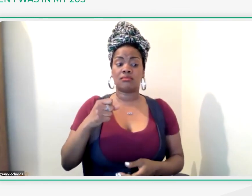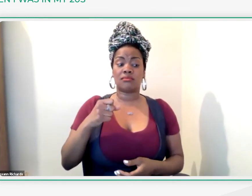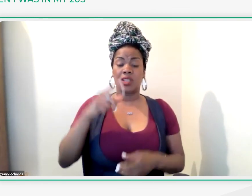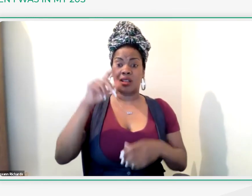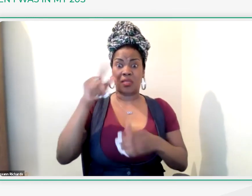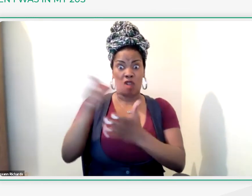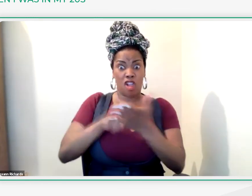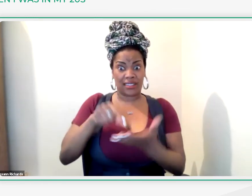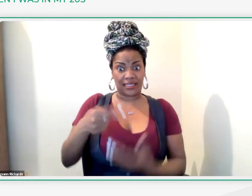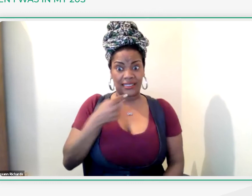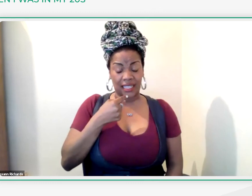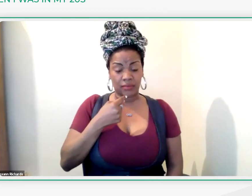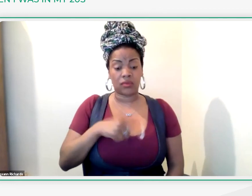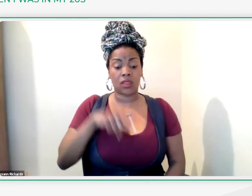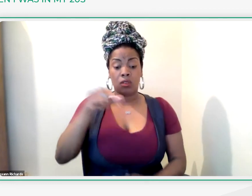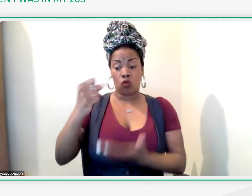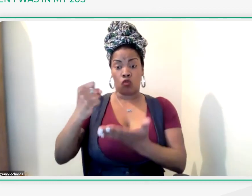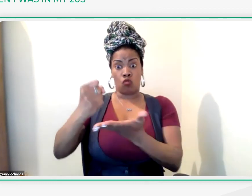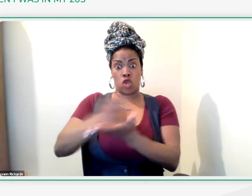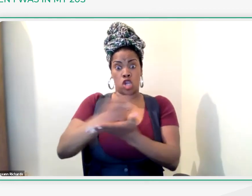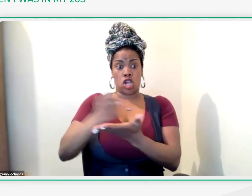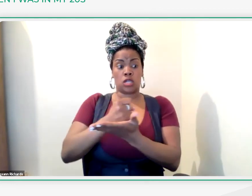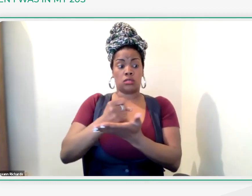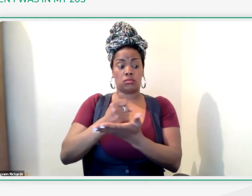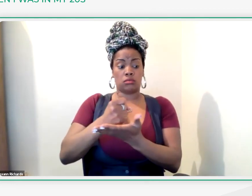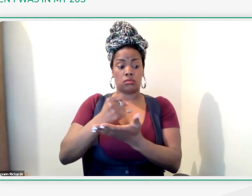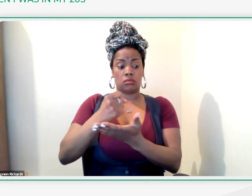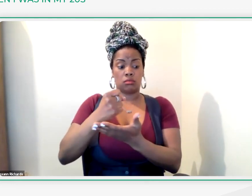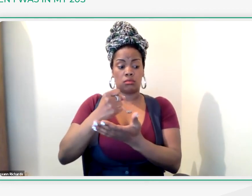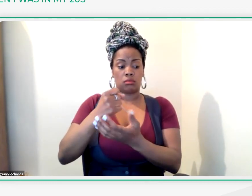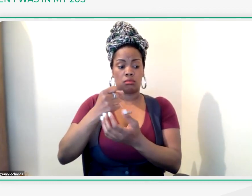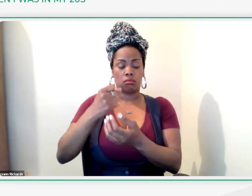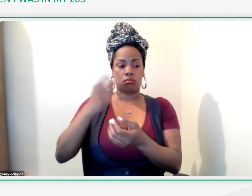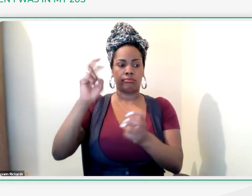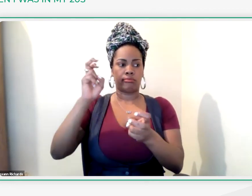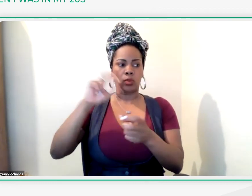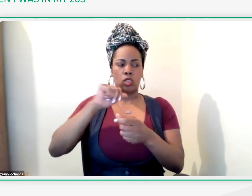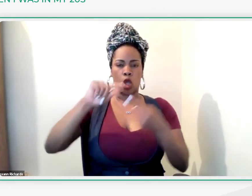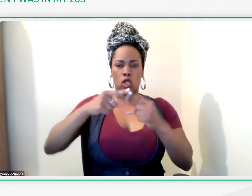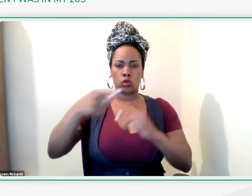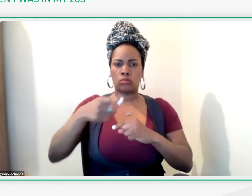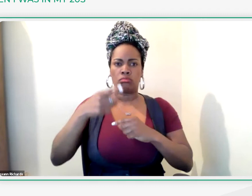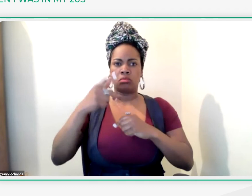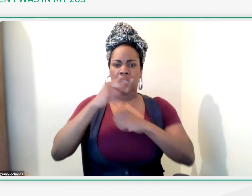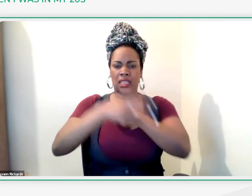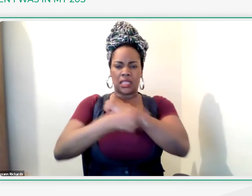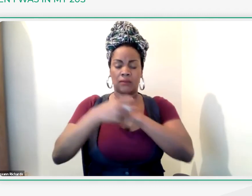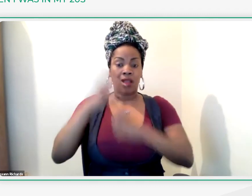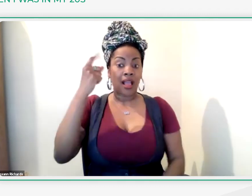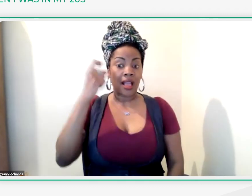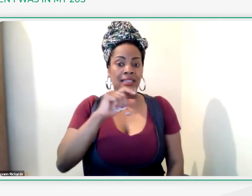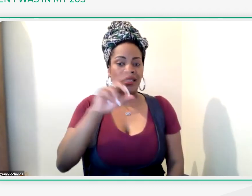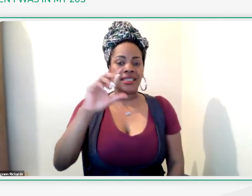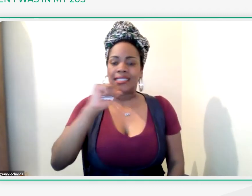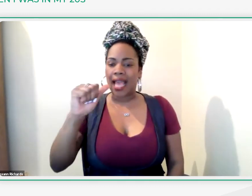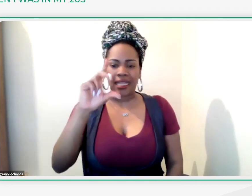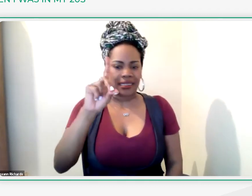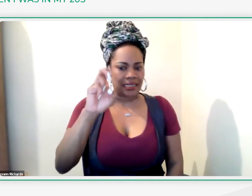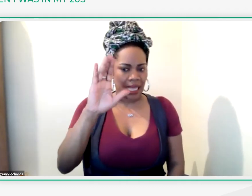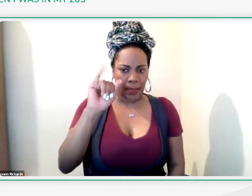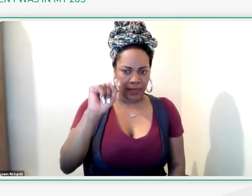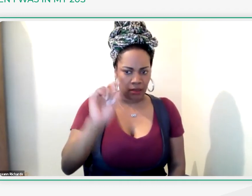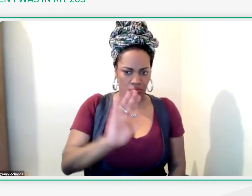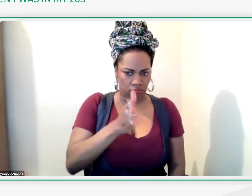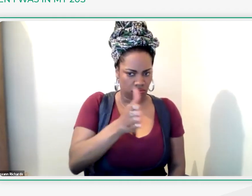Whereas, with a credit card and the card agreement, it says you're not liable.